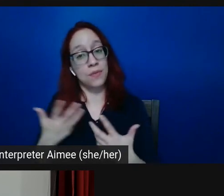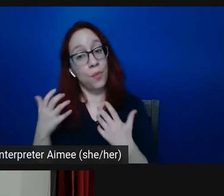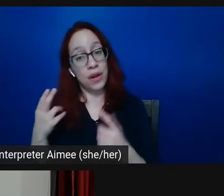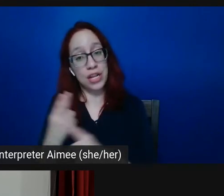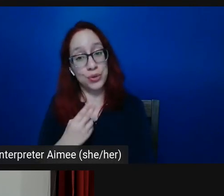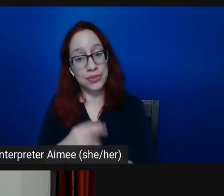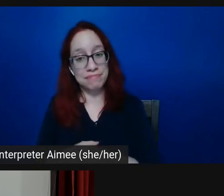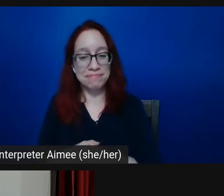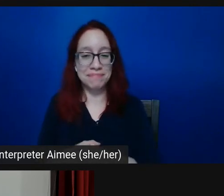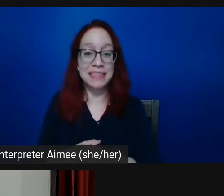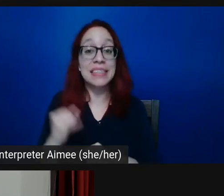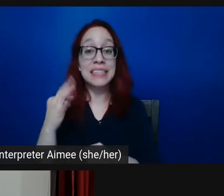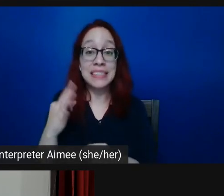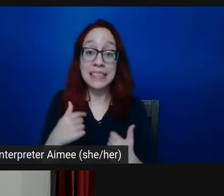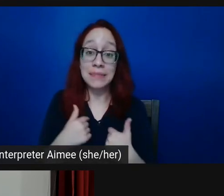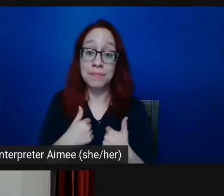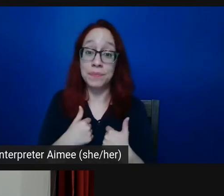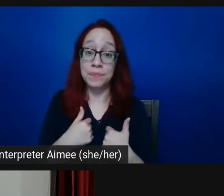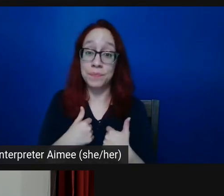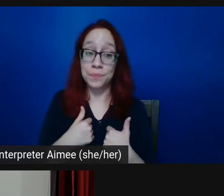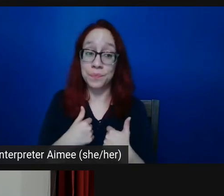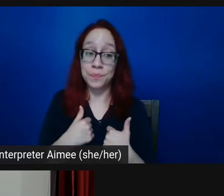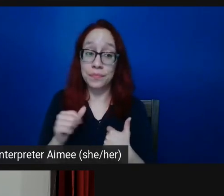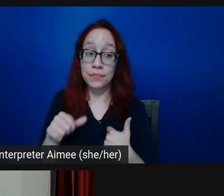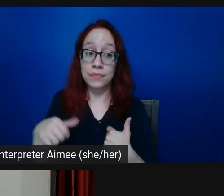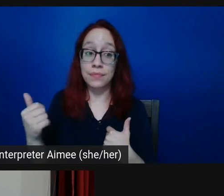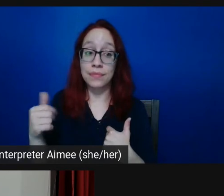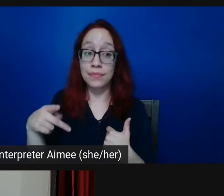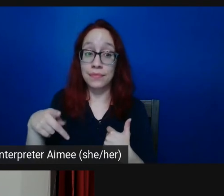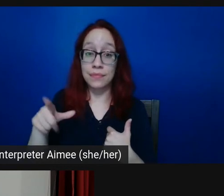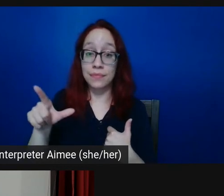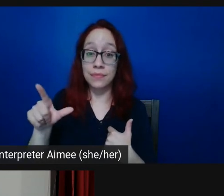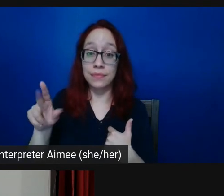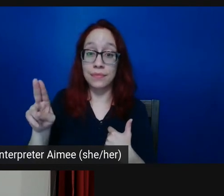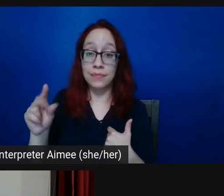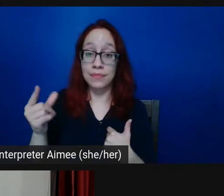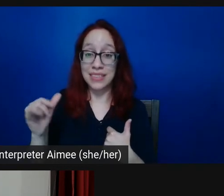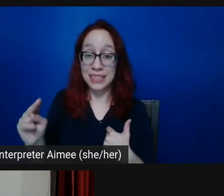If I was picking up another plugin-- if someone wants to say,